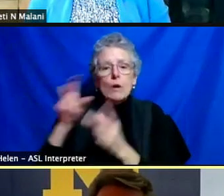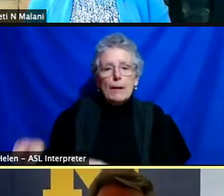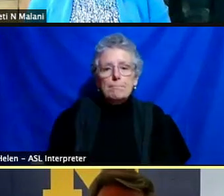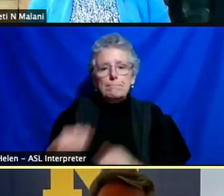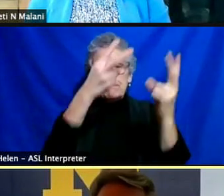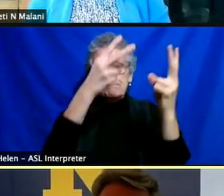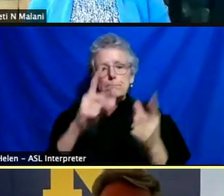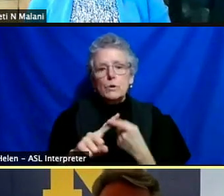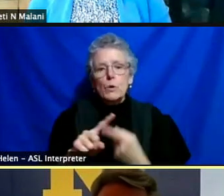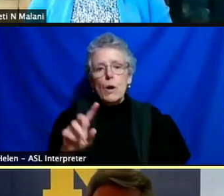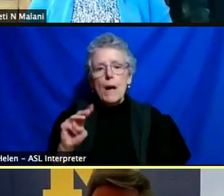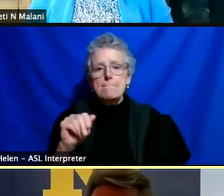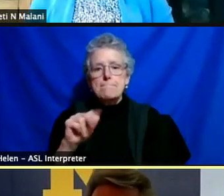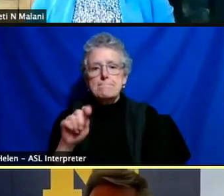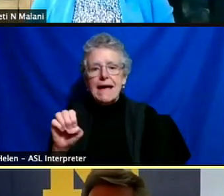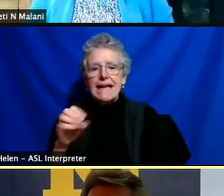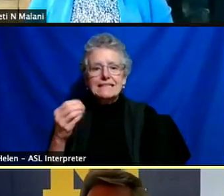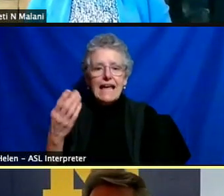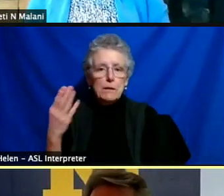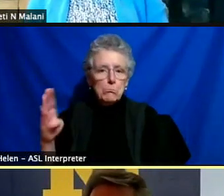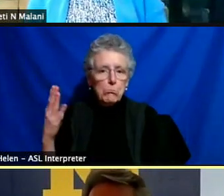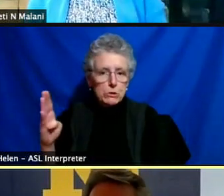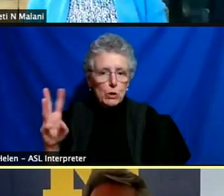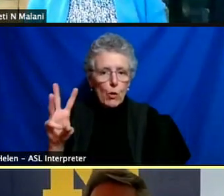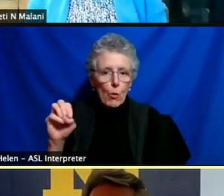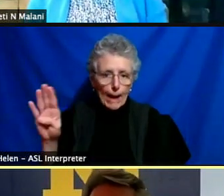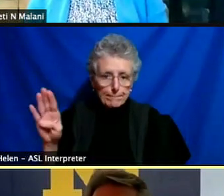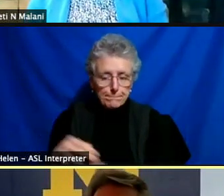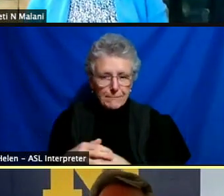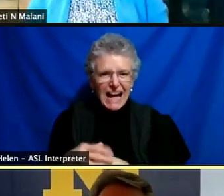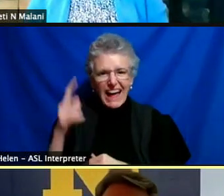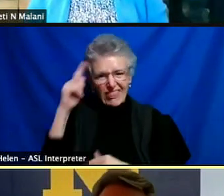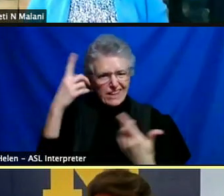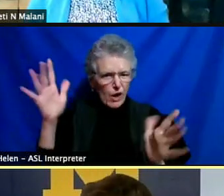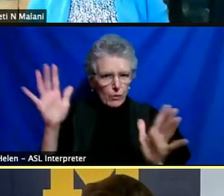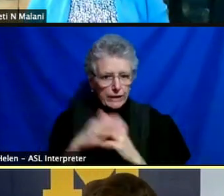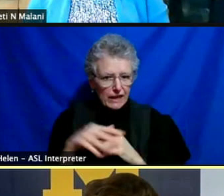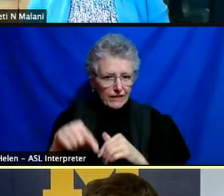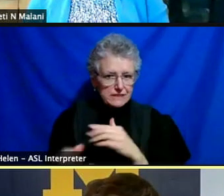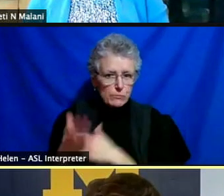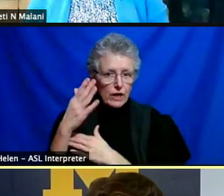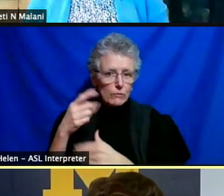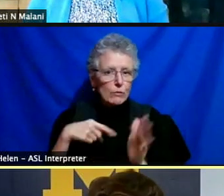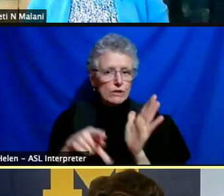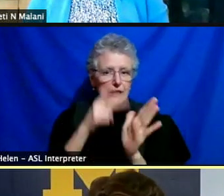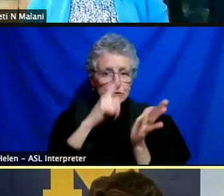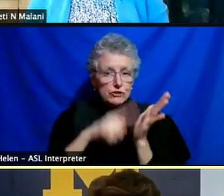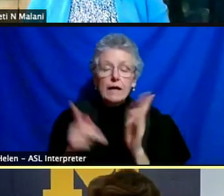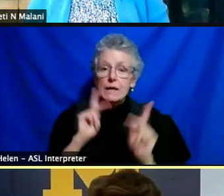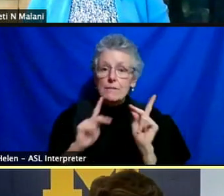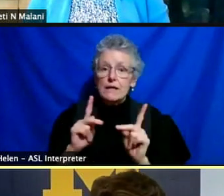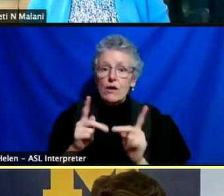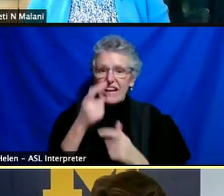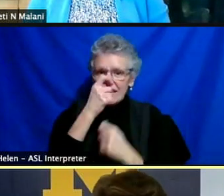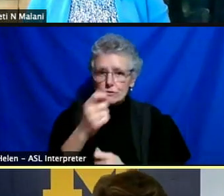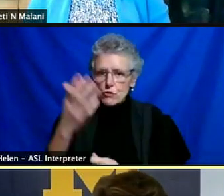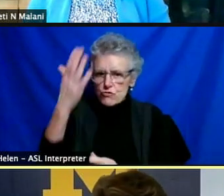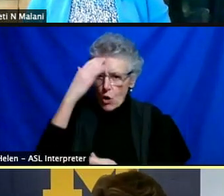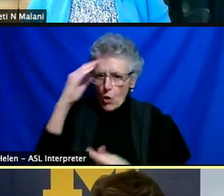And I think they may already have been this morning. I'll have to double check that, 'cause I know people are interested in the data for how things are going.